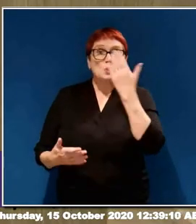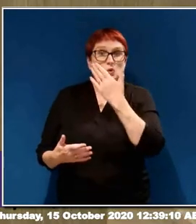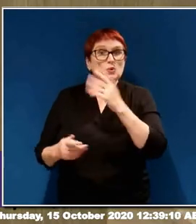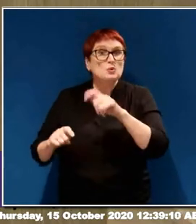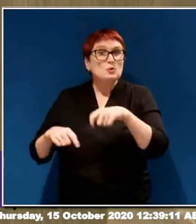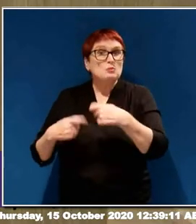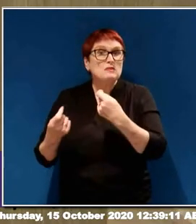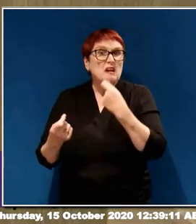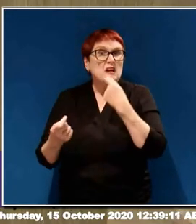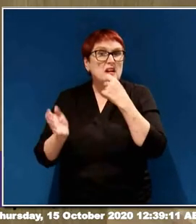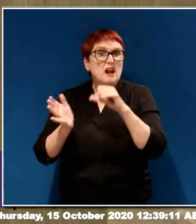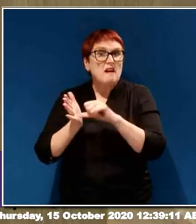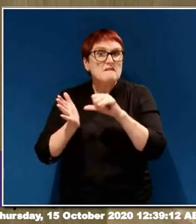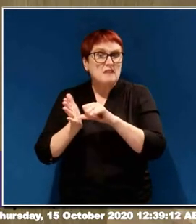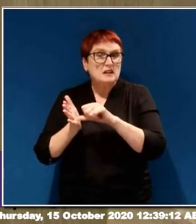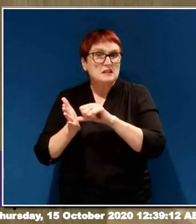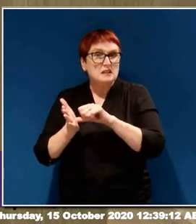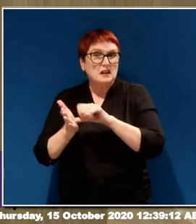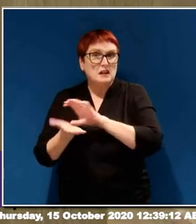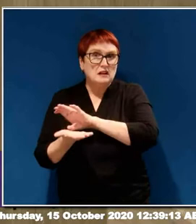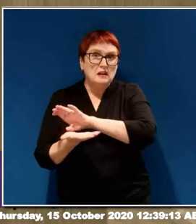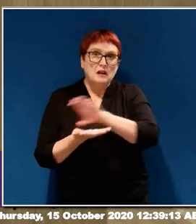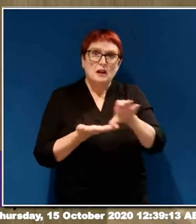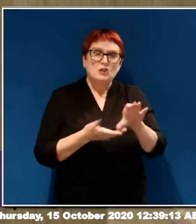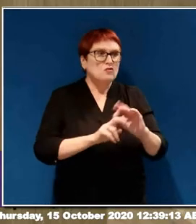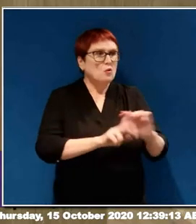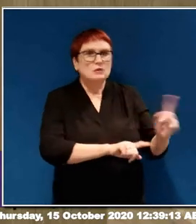to employ those behaviour specialists.